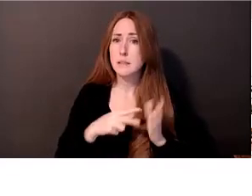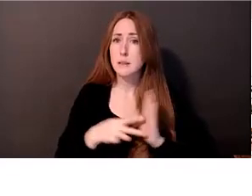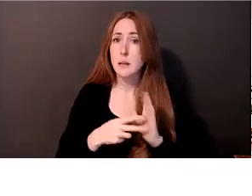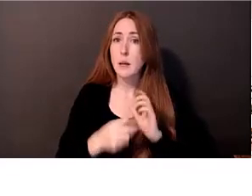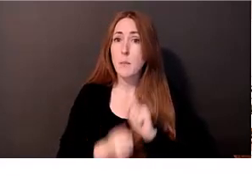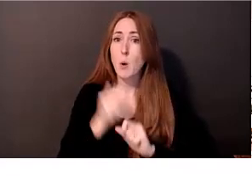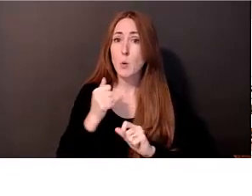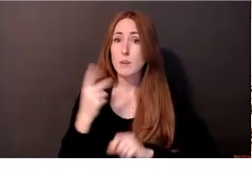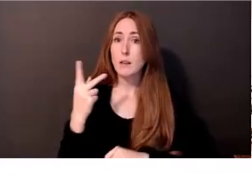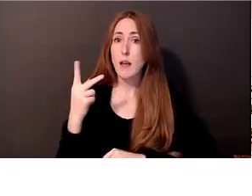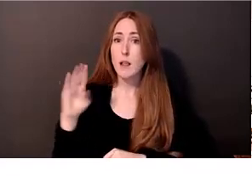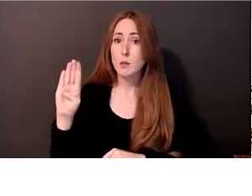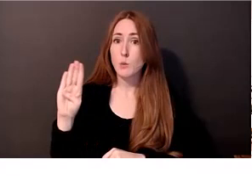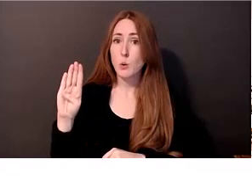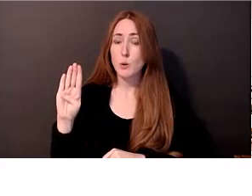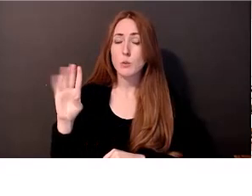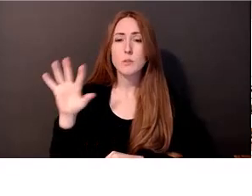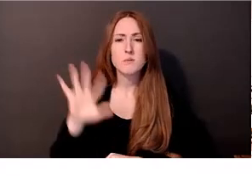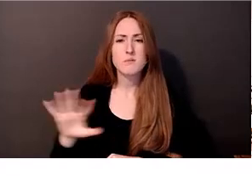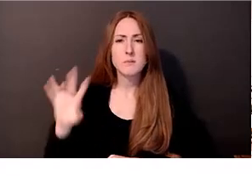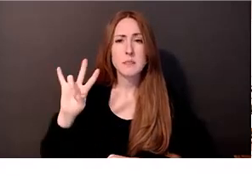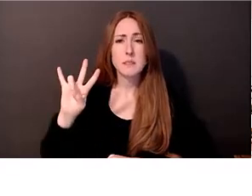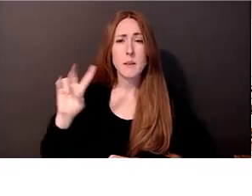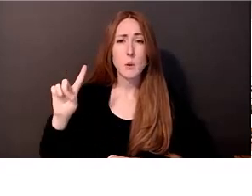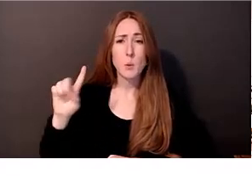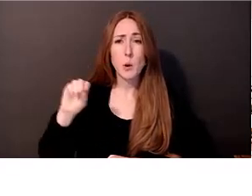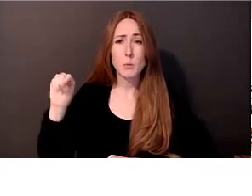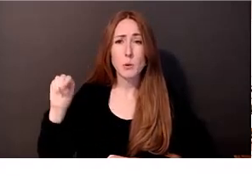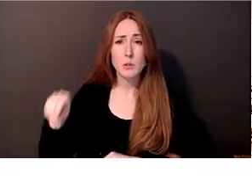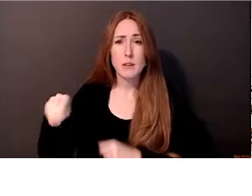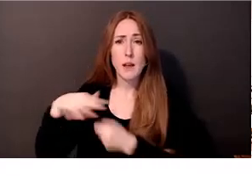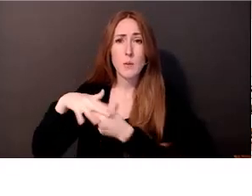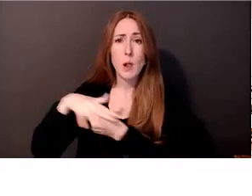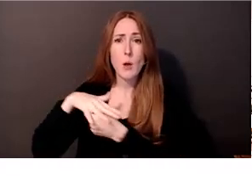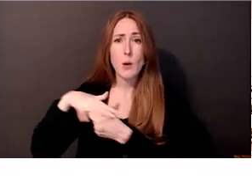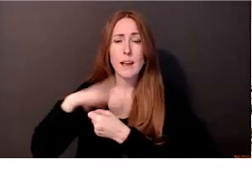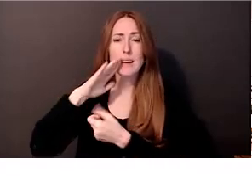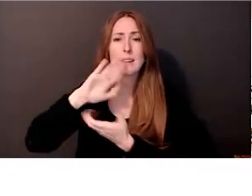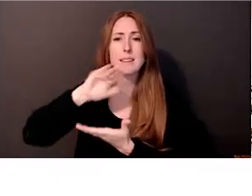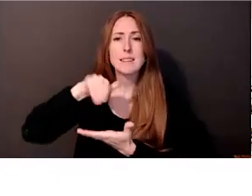around 71%, were located in Central Canada, Ontario,